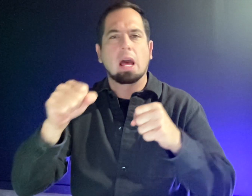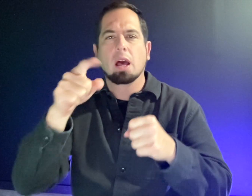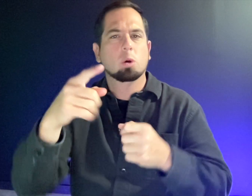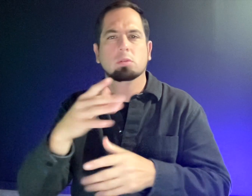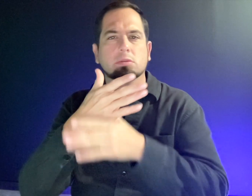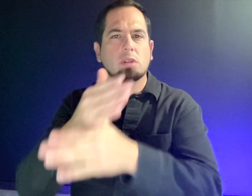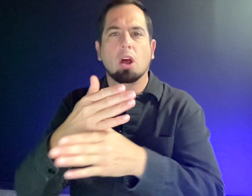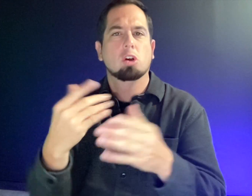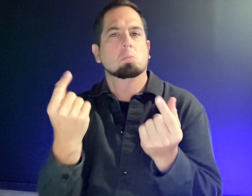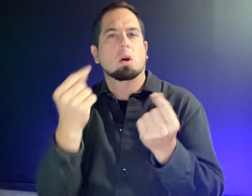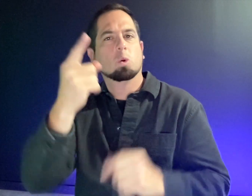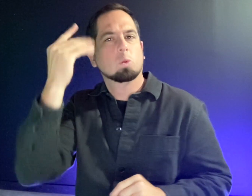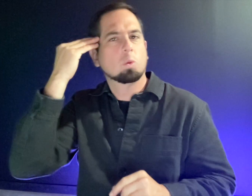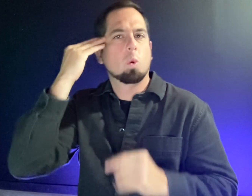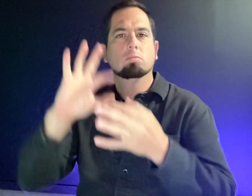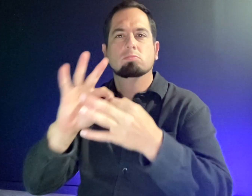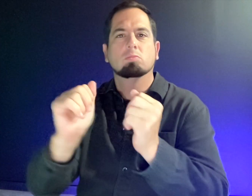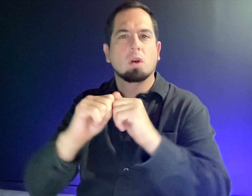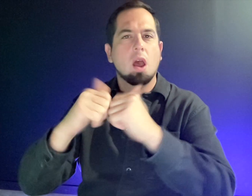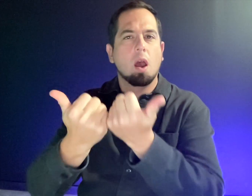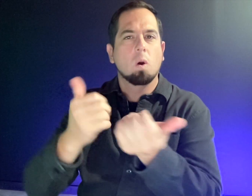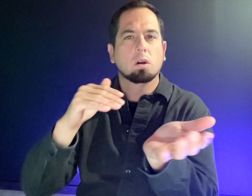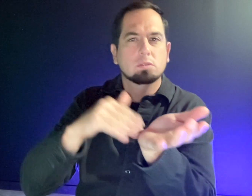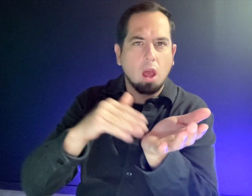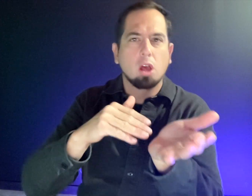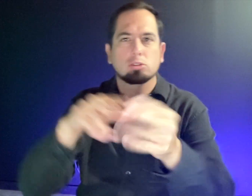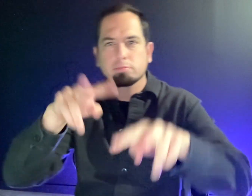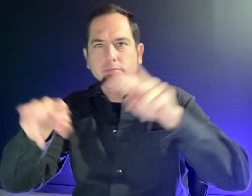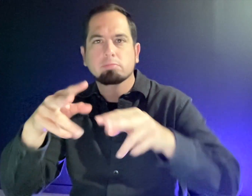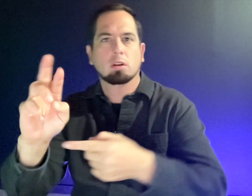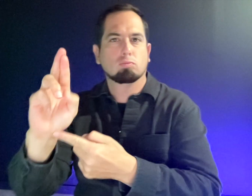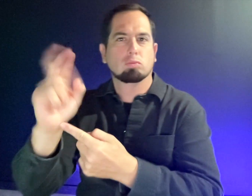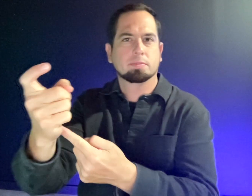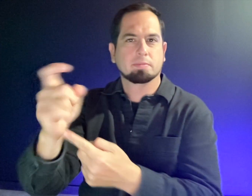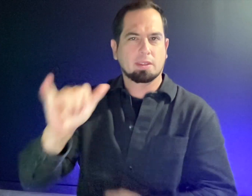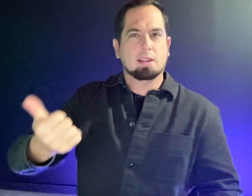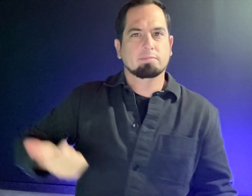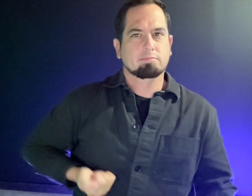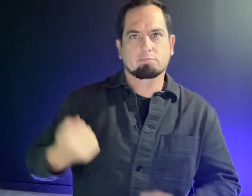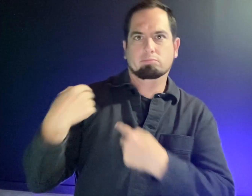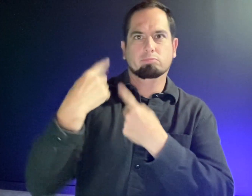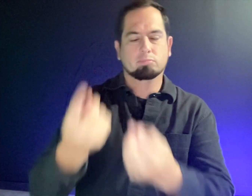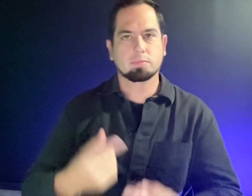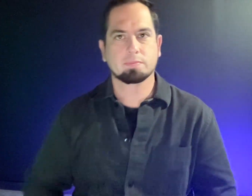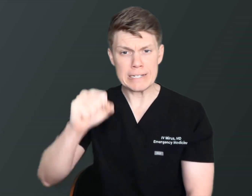Can you share what you know about how doctors have prescribed them?